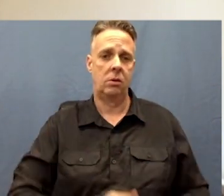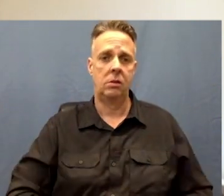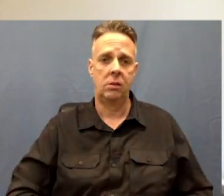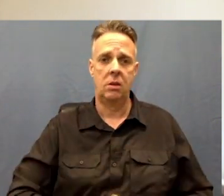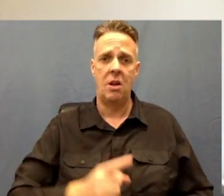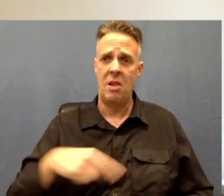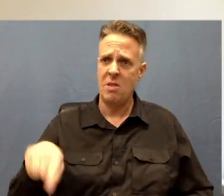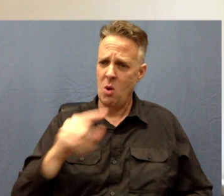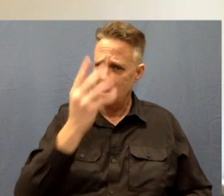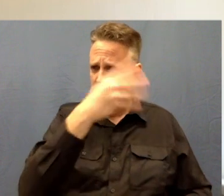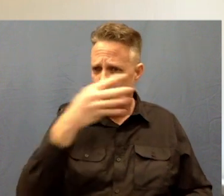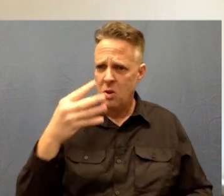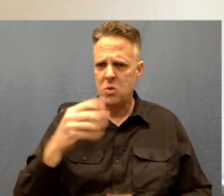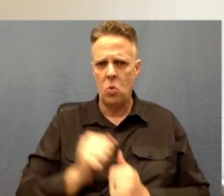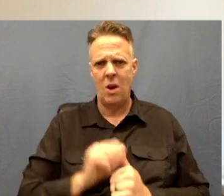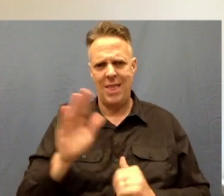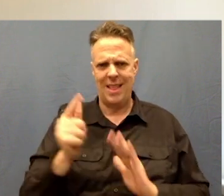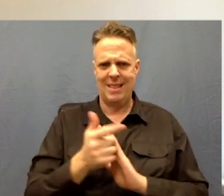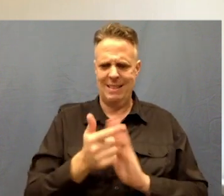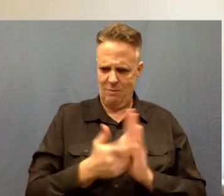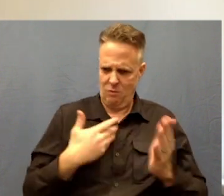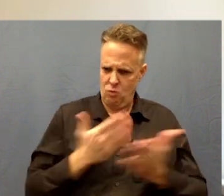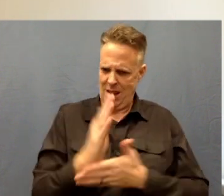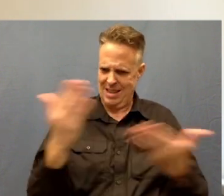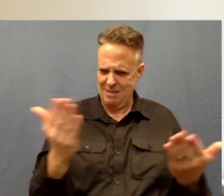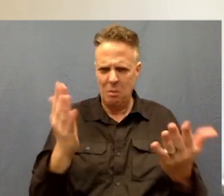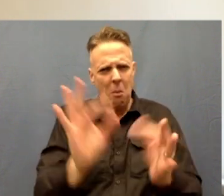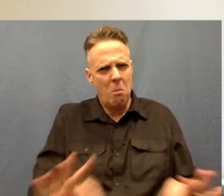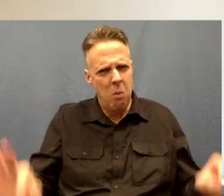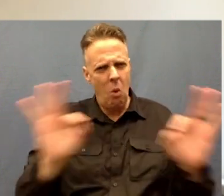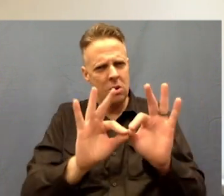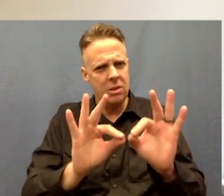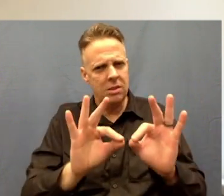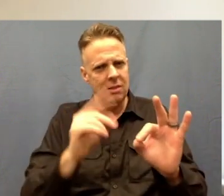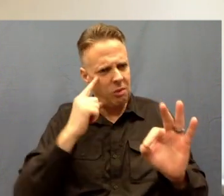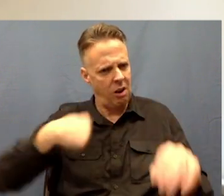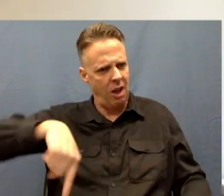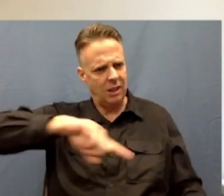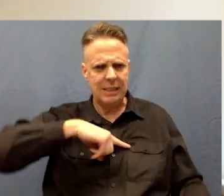ARE AN IMPORTANT PART OF OUR COMMUNITY, THIS PANDEMIC HAS SHOWN US NOT ONLY THAT OUR INDIVIDUAL HEALTH AND WELL-BEING